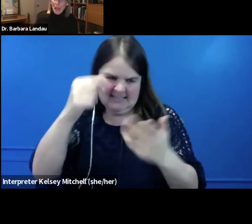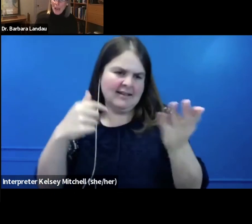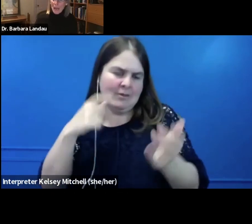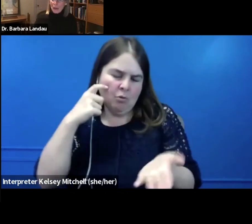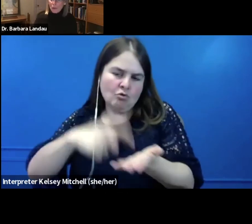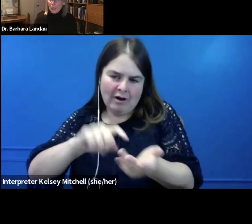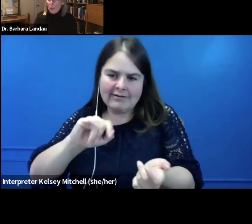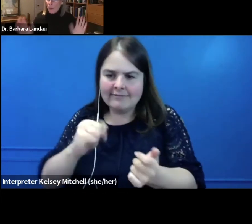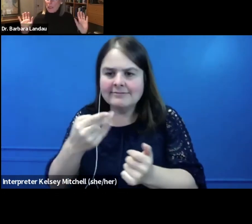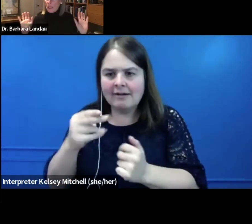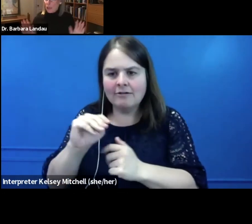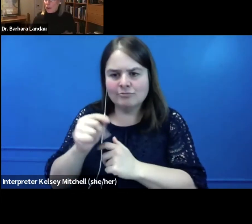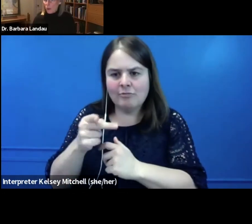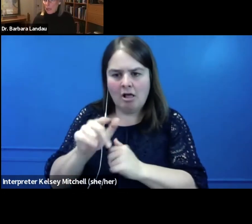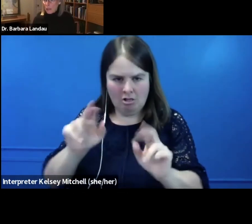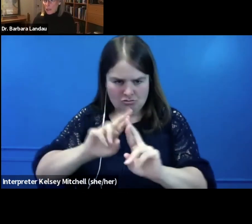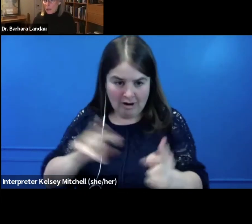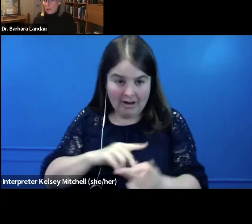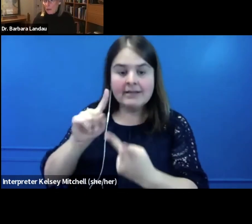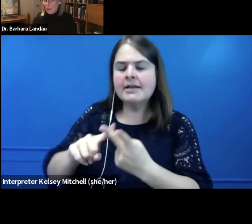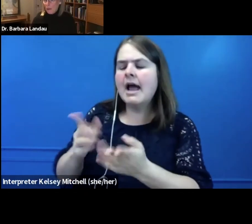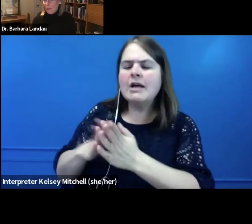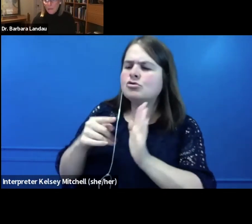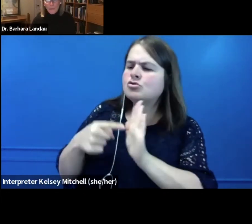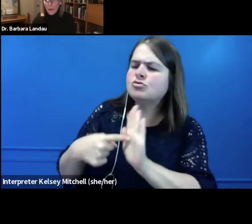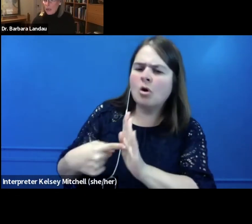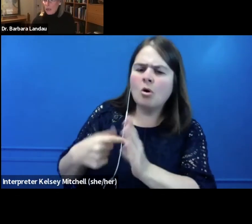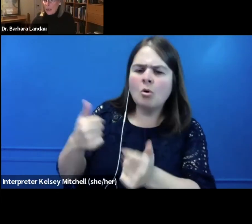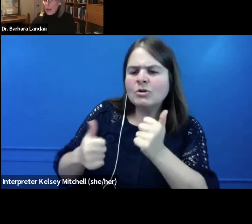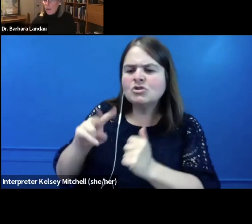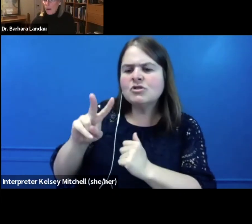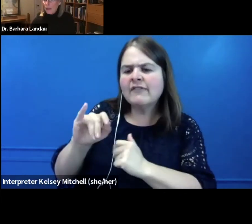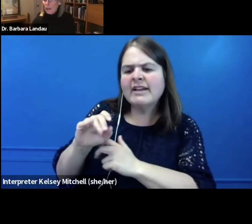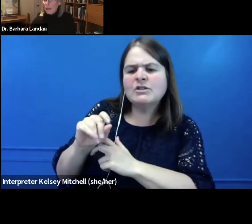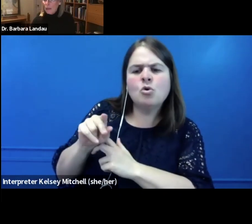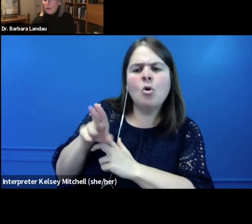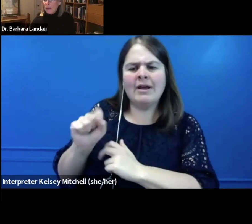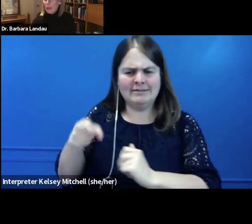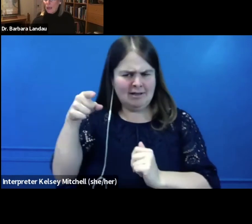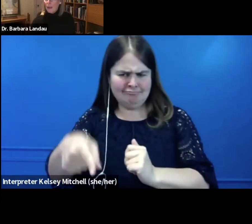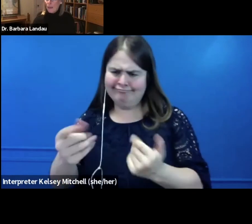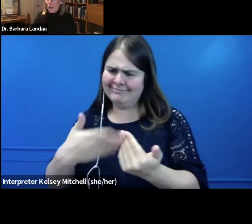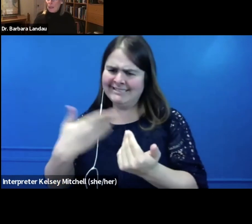and over here point to victorious